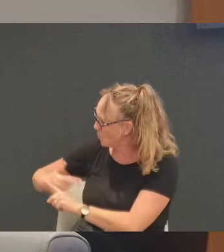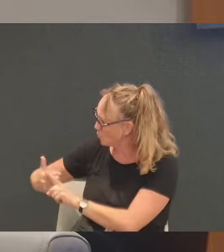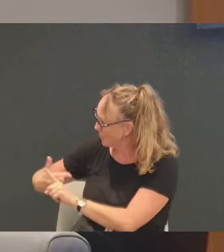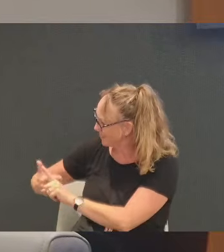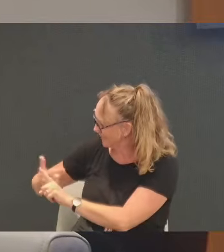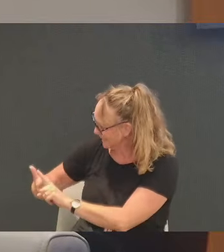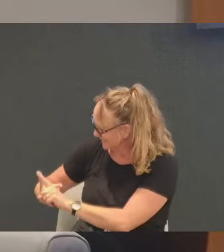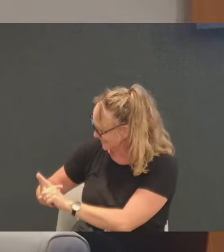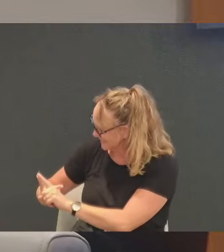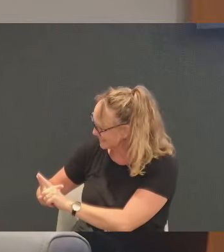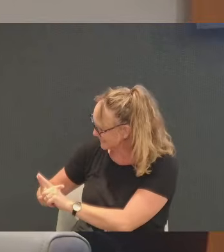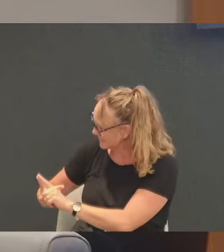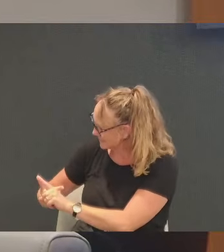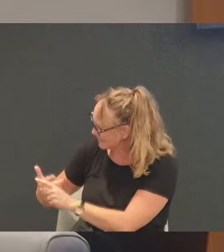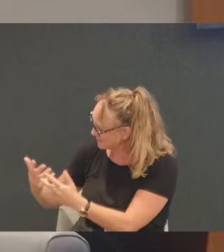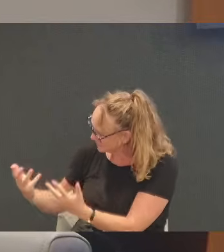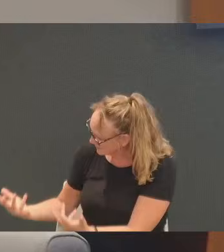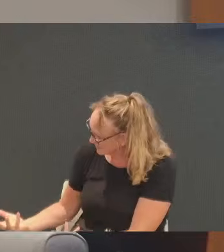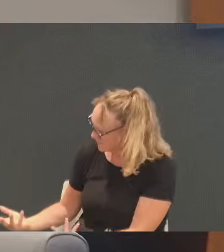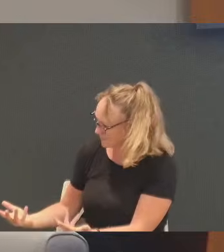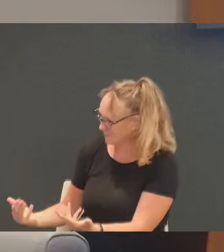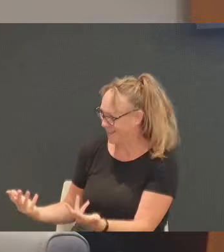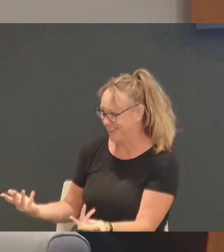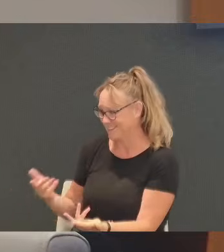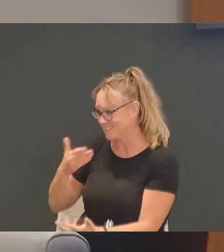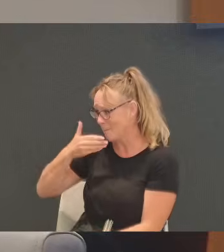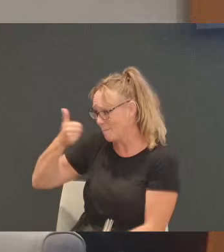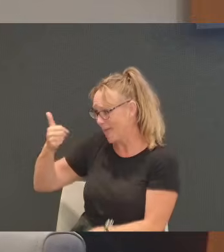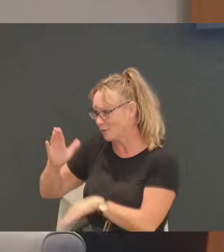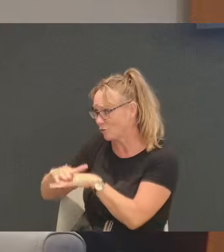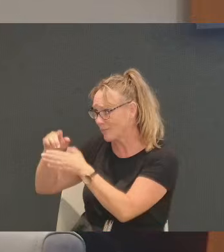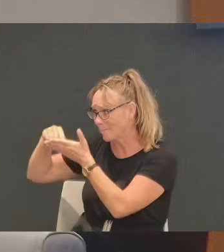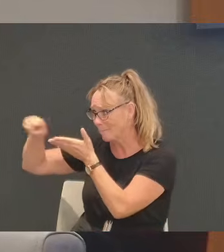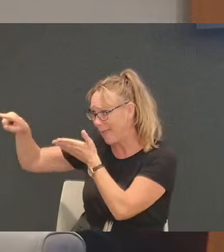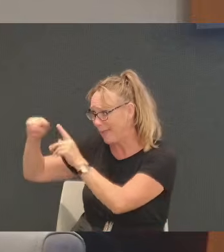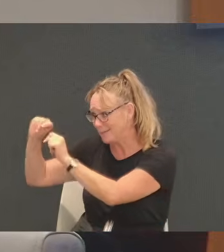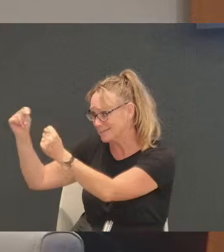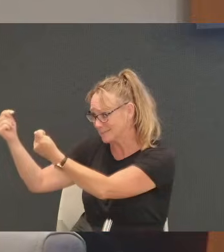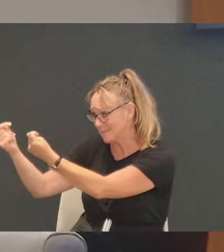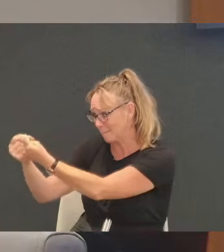be favorable compared to our reconciliation payment to the team. Okay, gotcha. Um,